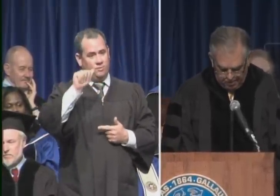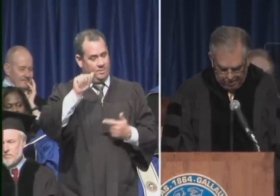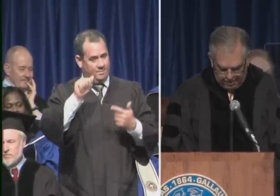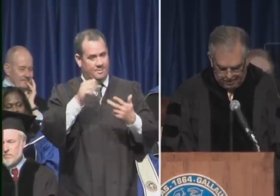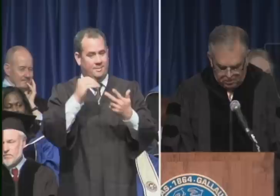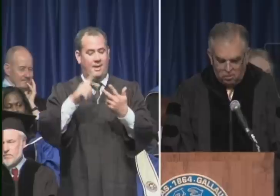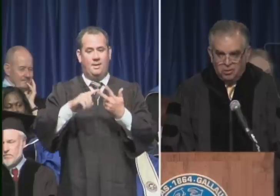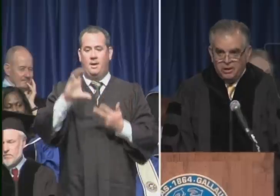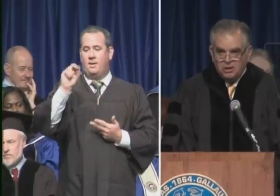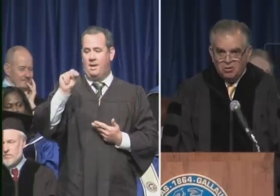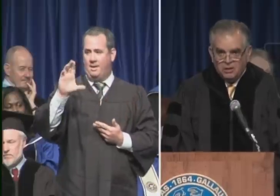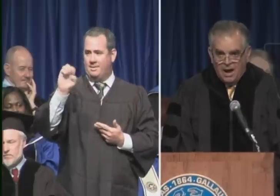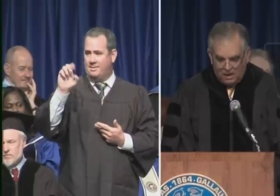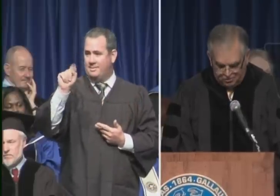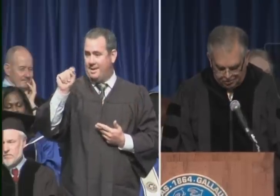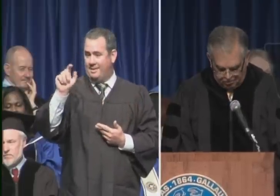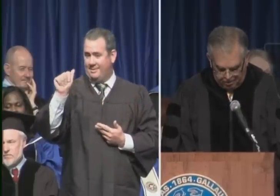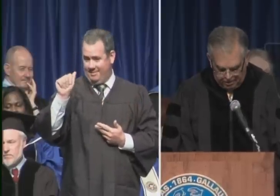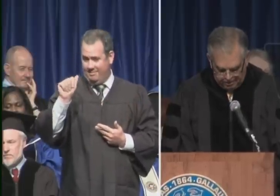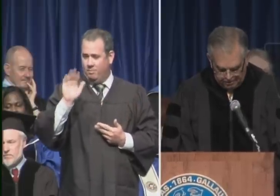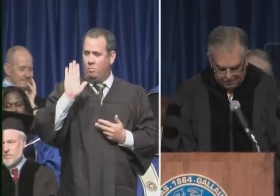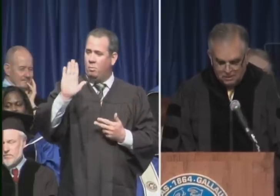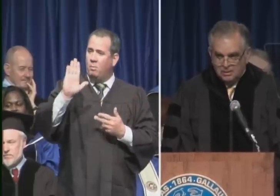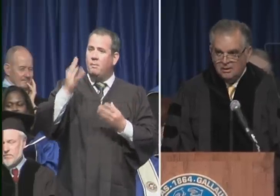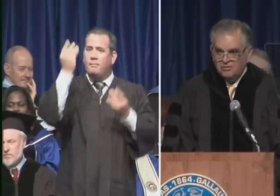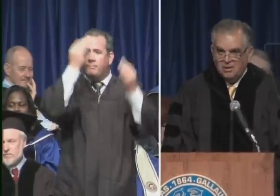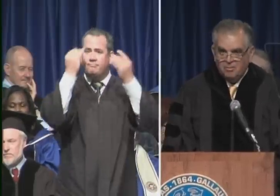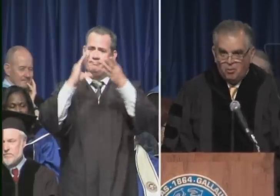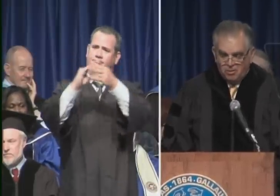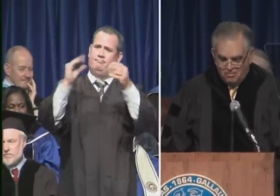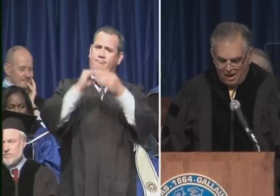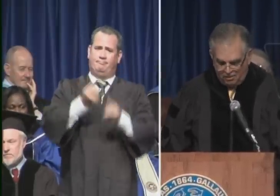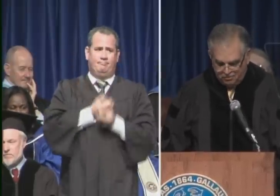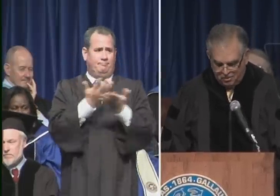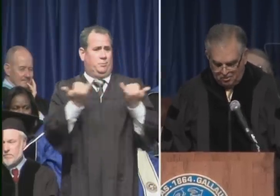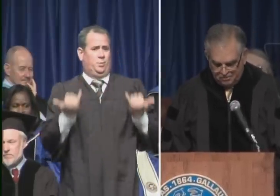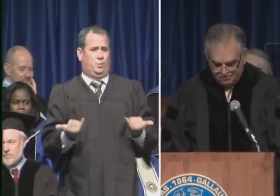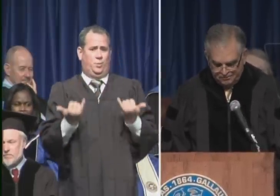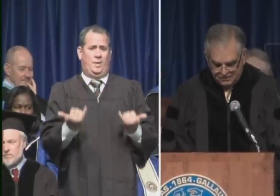Earning your college degree is an important milestone.